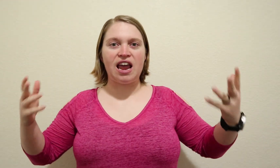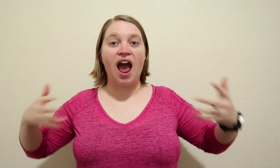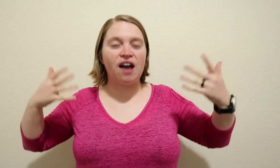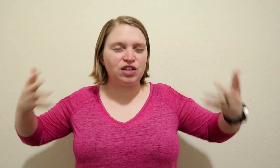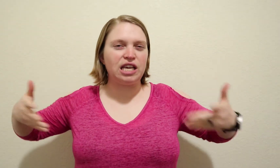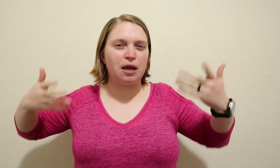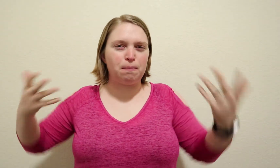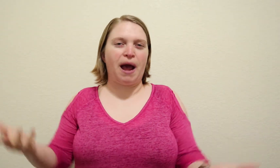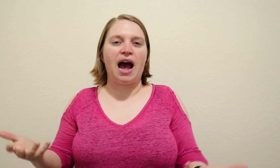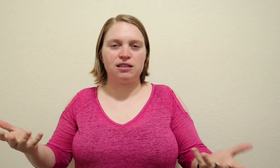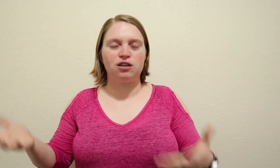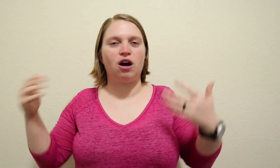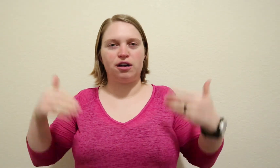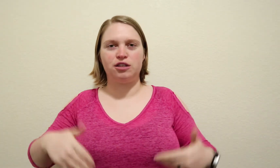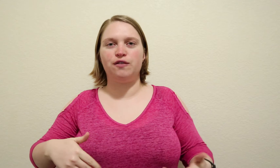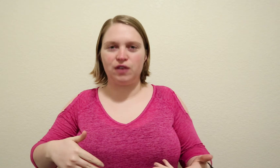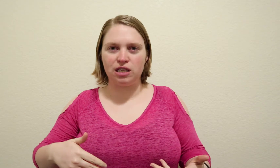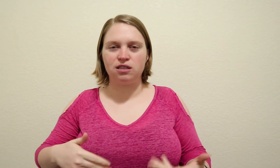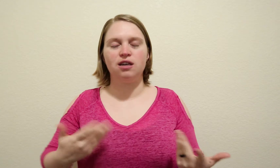heavy impact on your feet